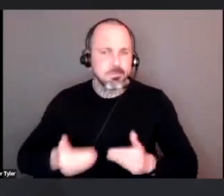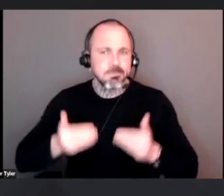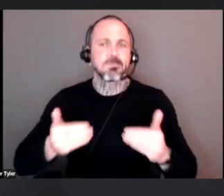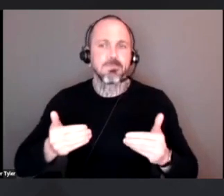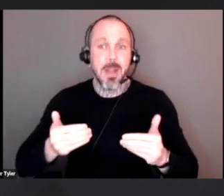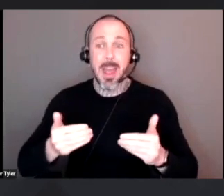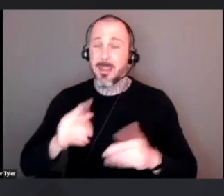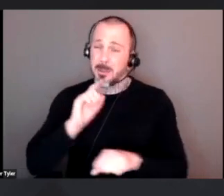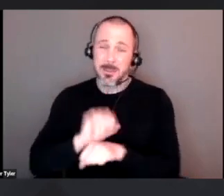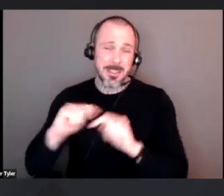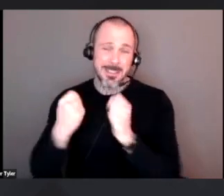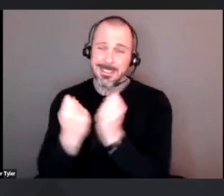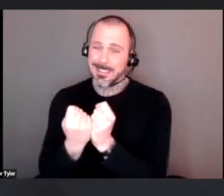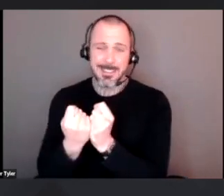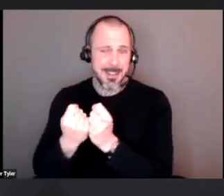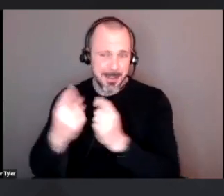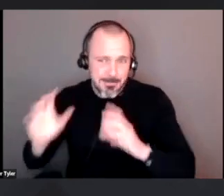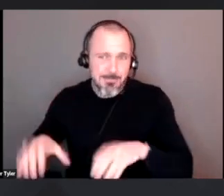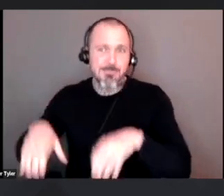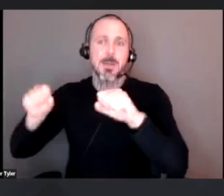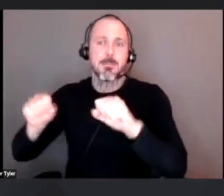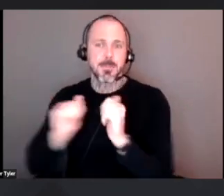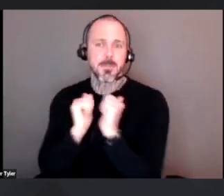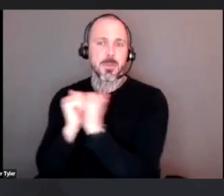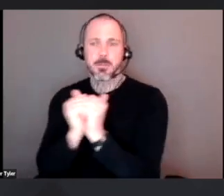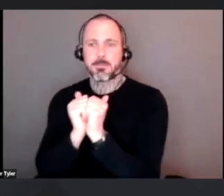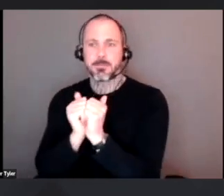Staff education is a very important piece of the puzzle.